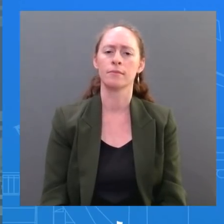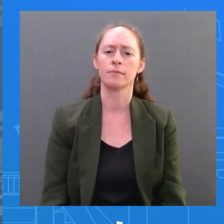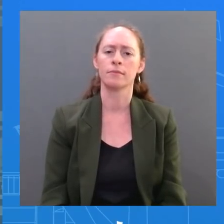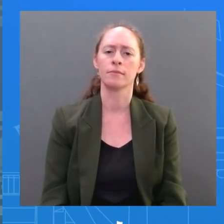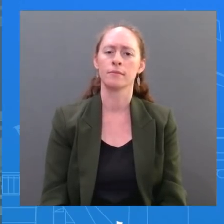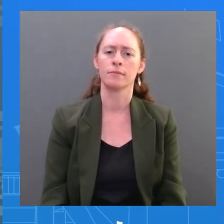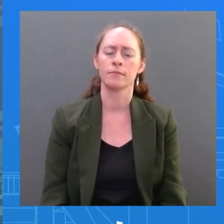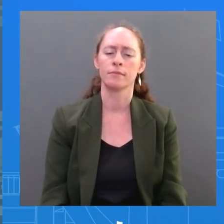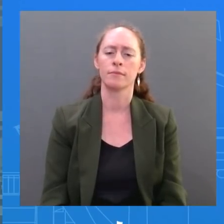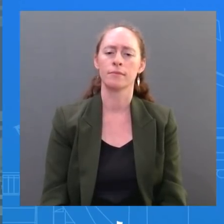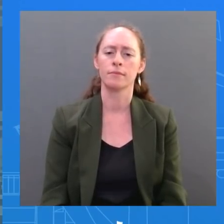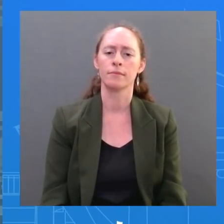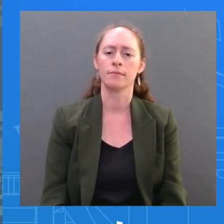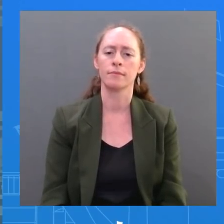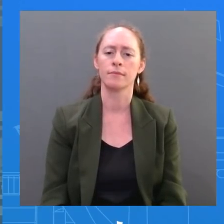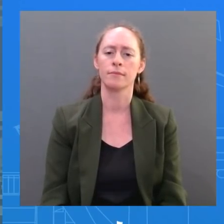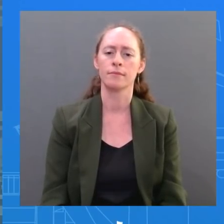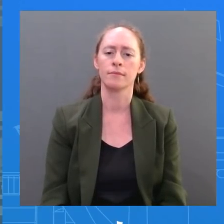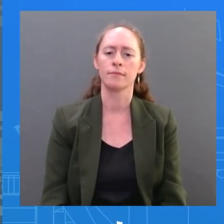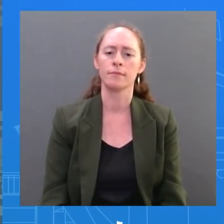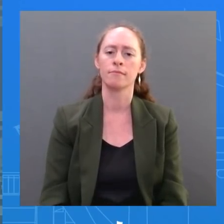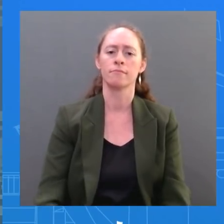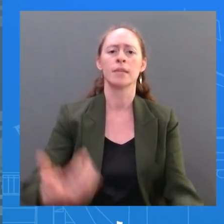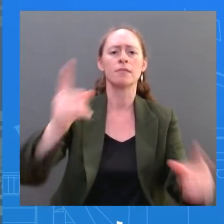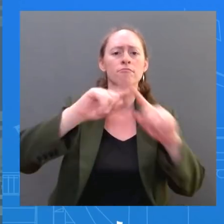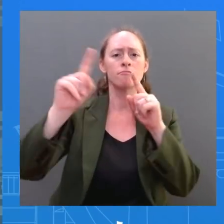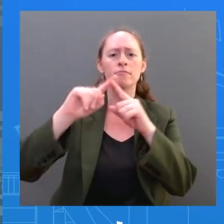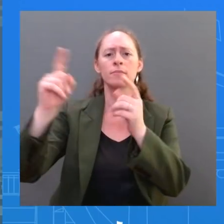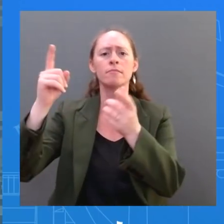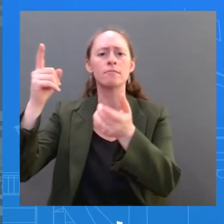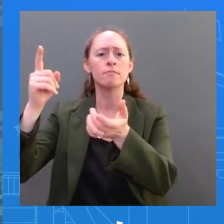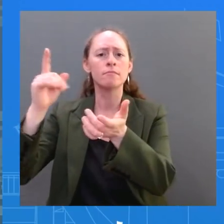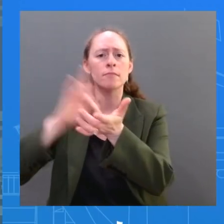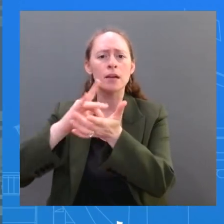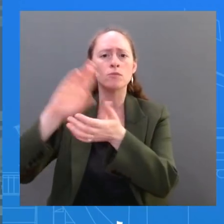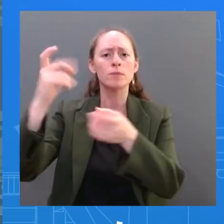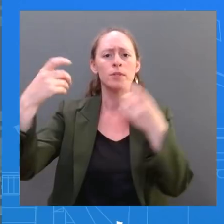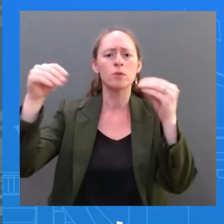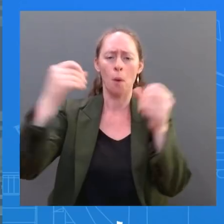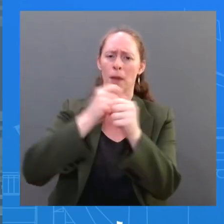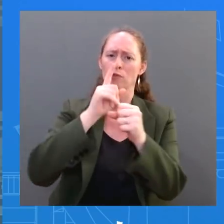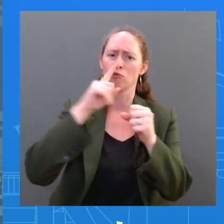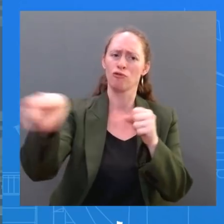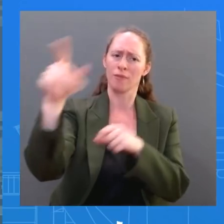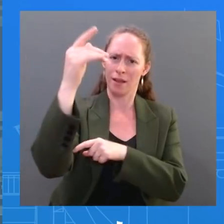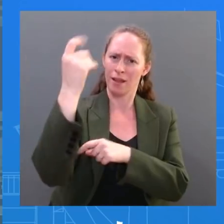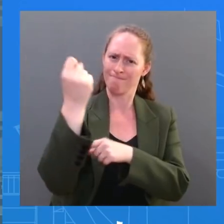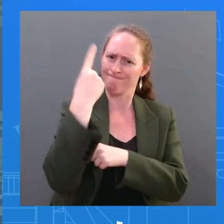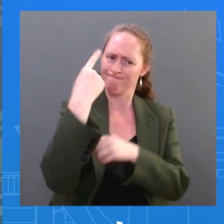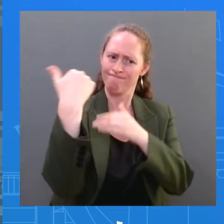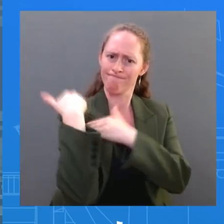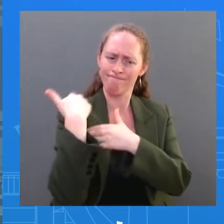so that they are not putting themselves in jeopardy. The Press: Thank you so much. The White House says this executive action